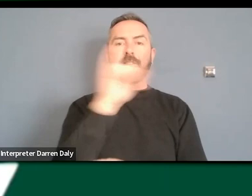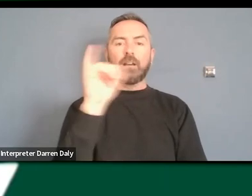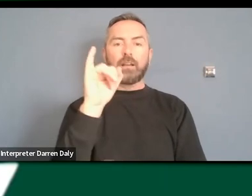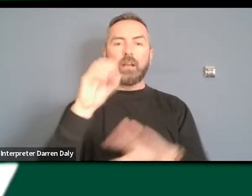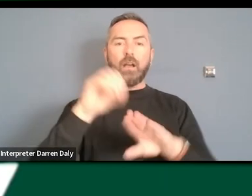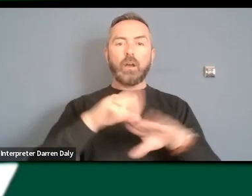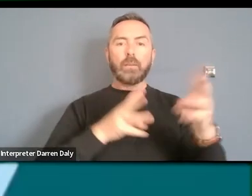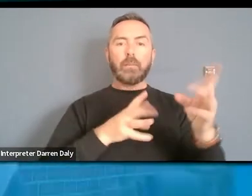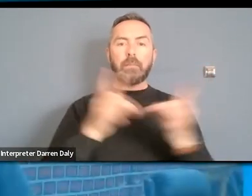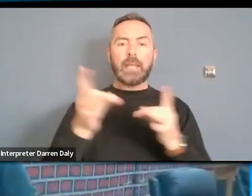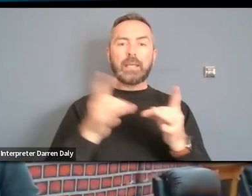and raising awareness.